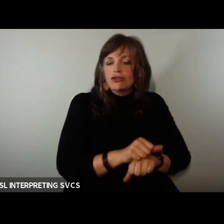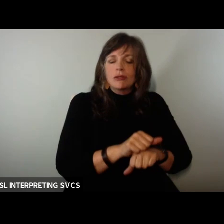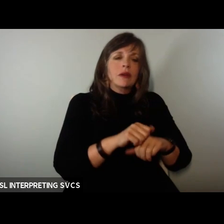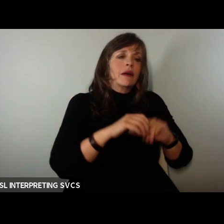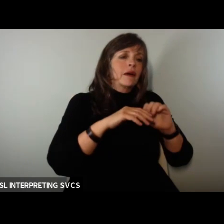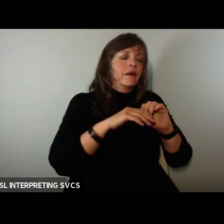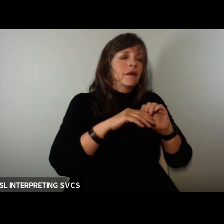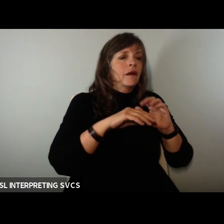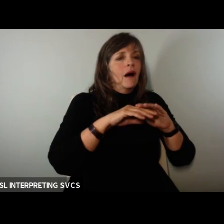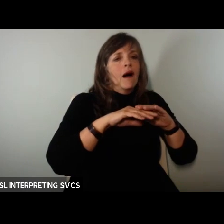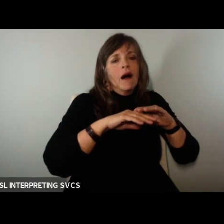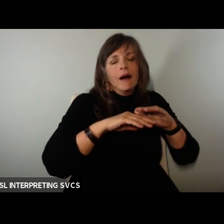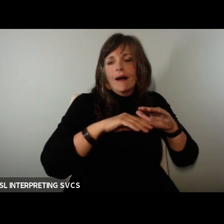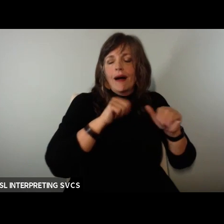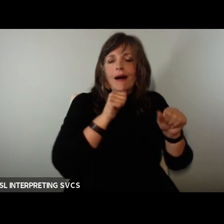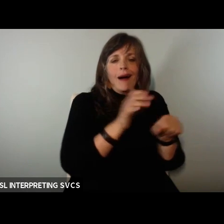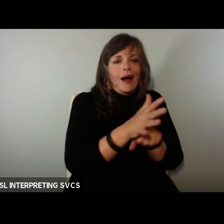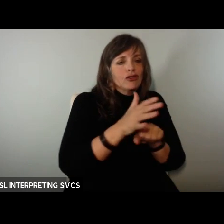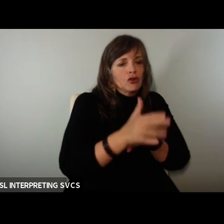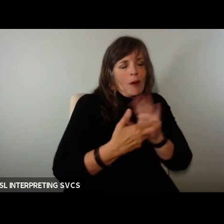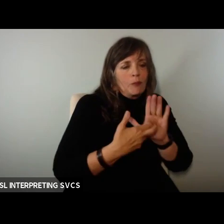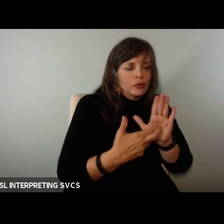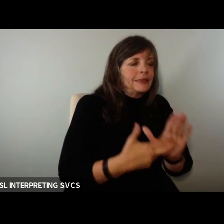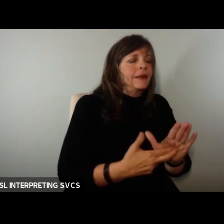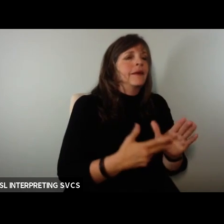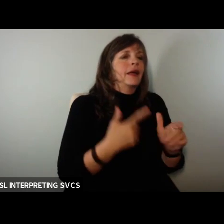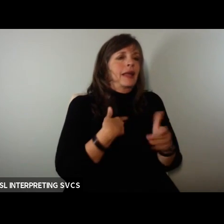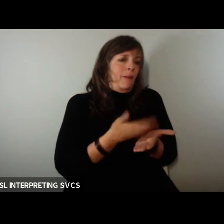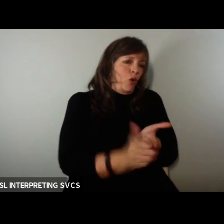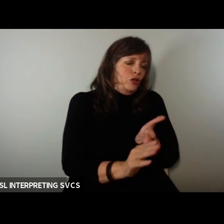So, we were able to set this up. We set up a GoFundMe